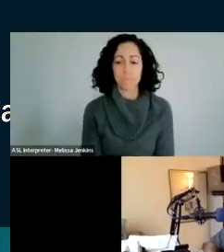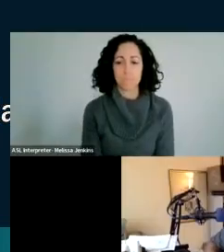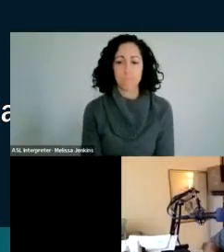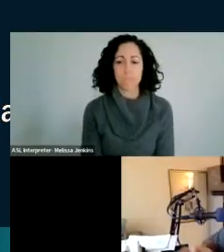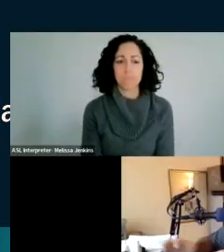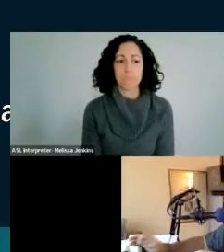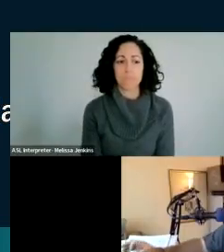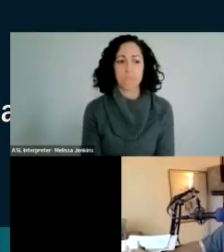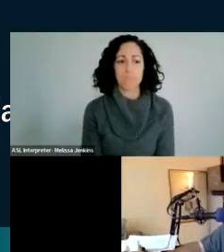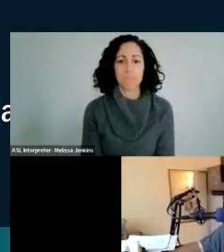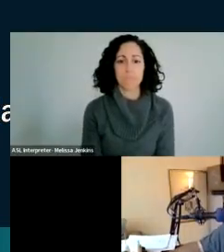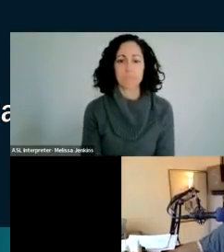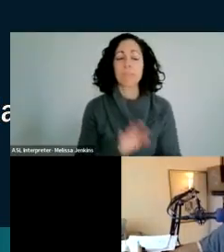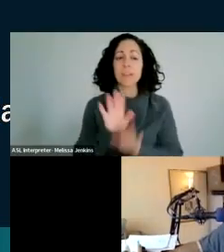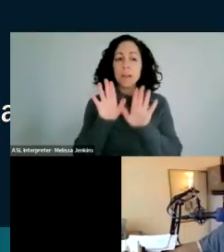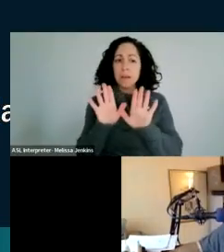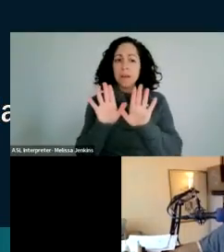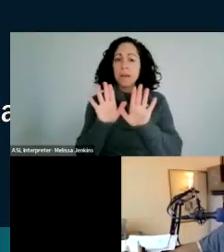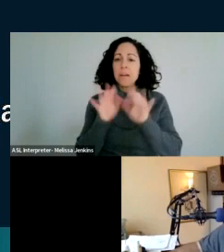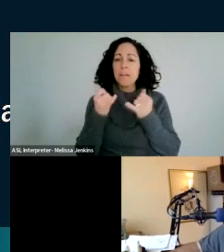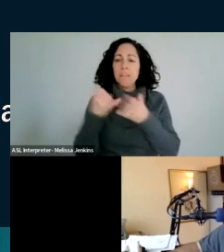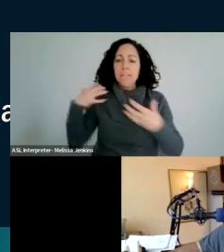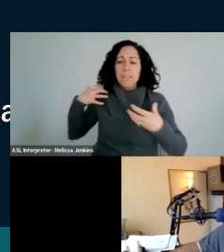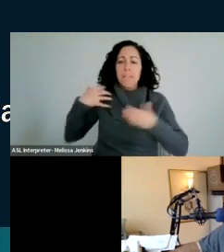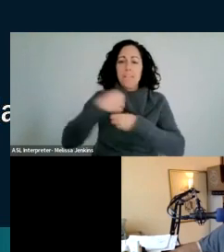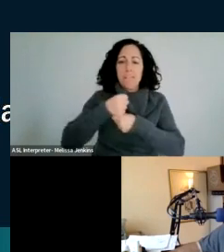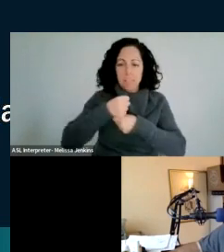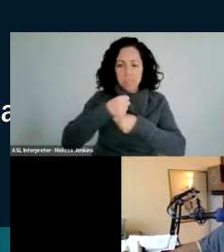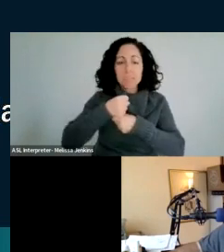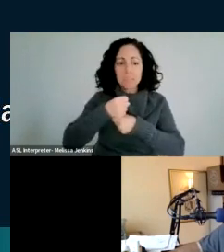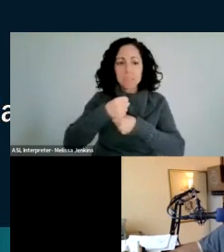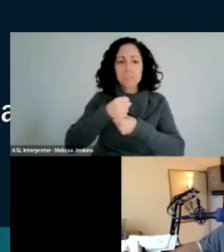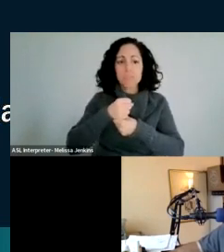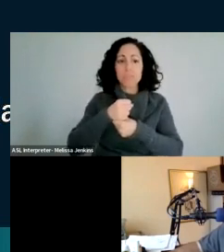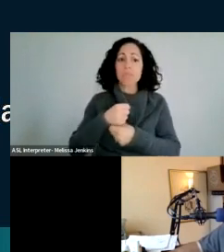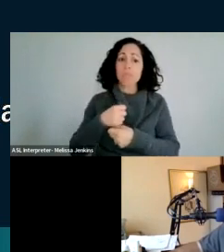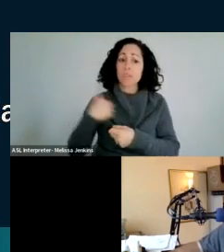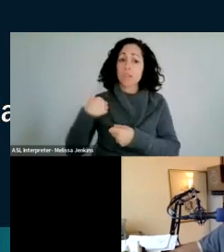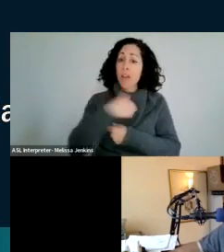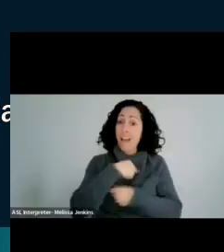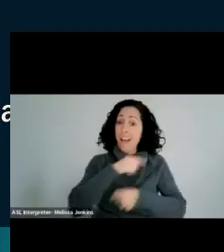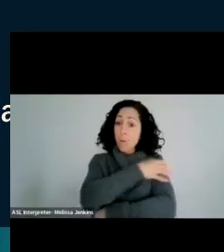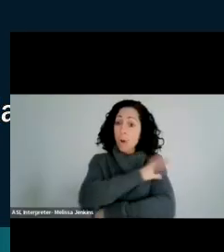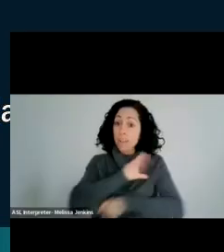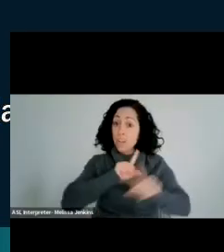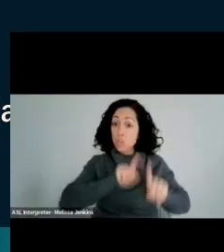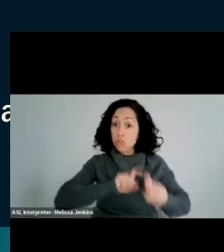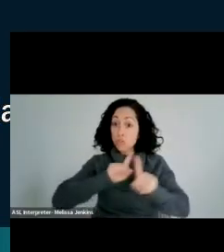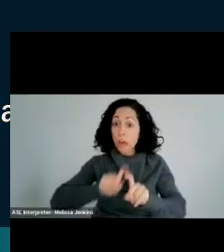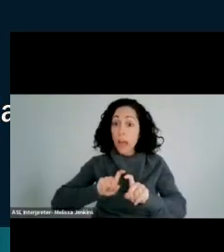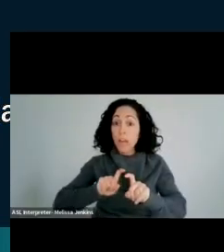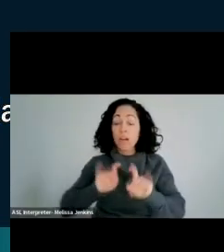So perhaps to recap, safety was a big part of this clinical trial.